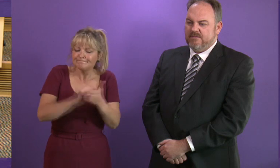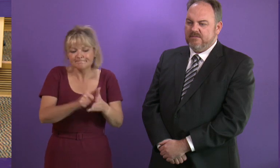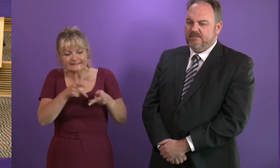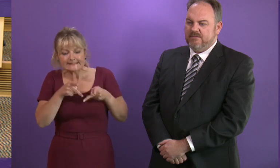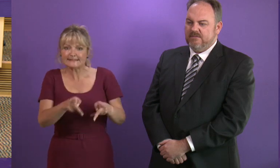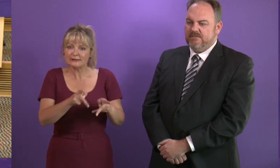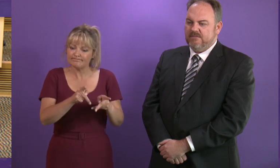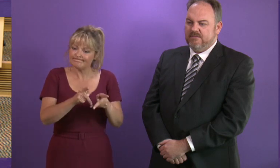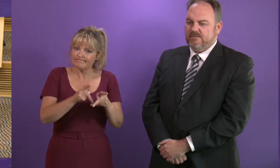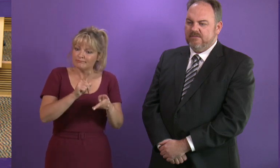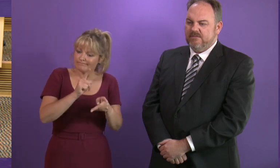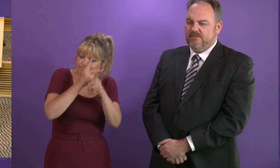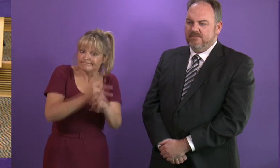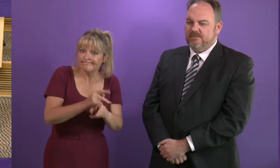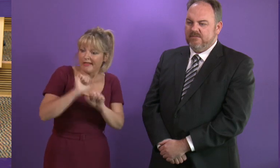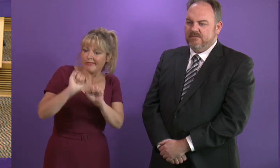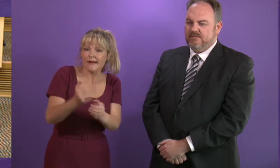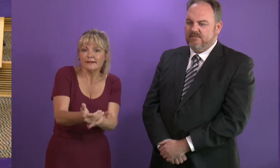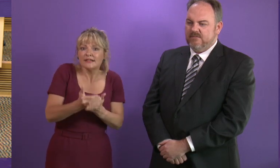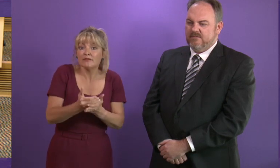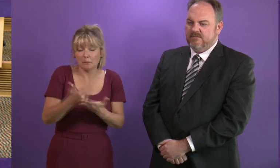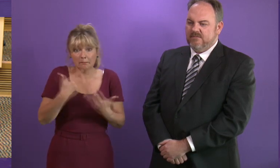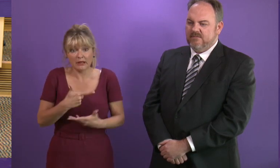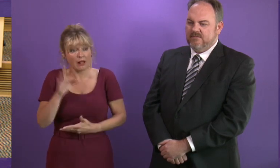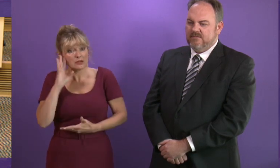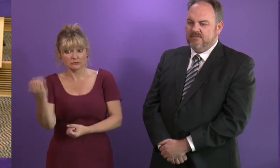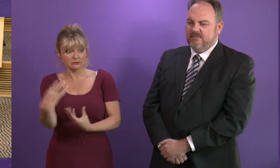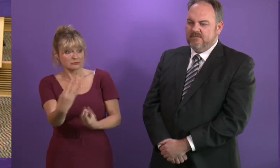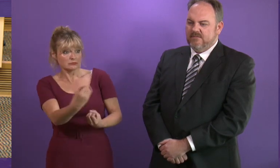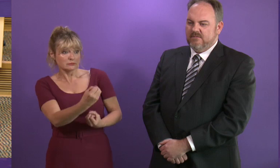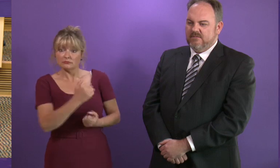We have listened to the views of experts. We established the practice development panel